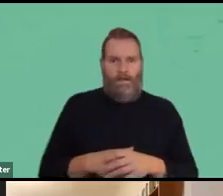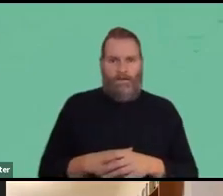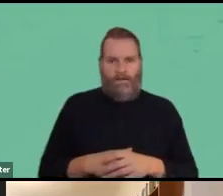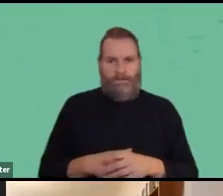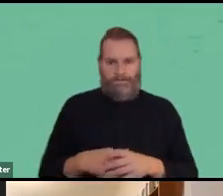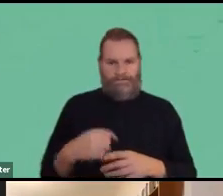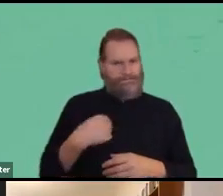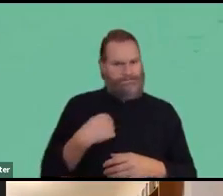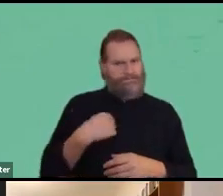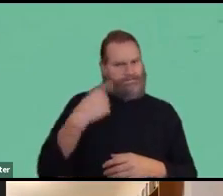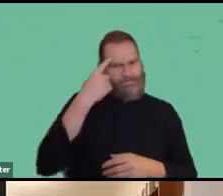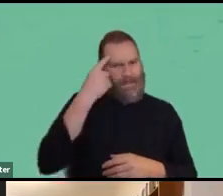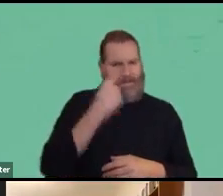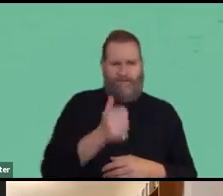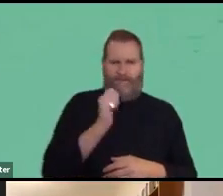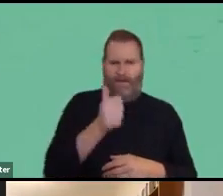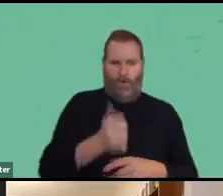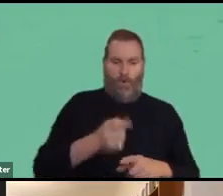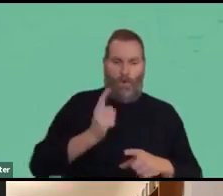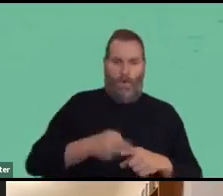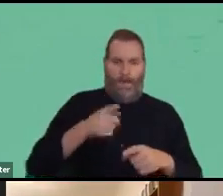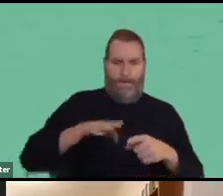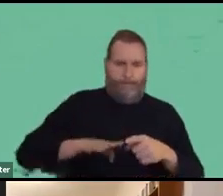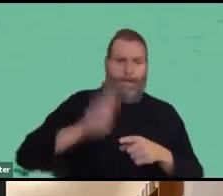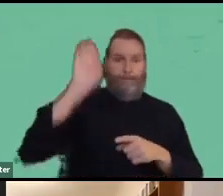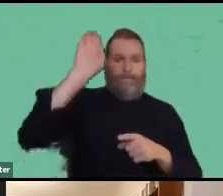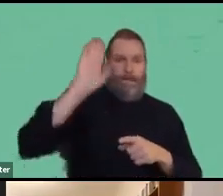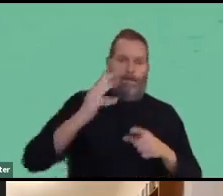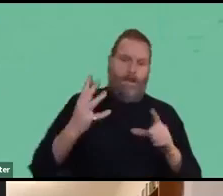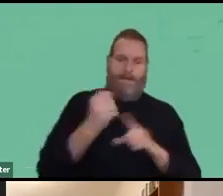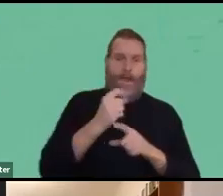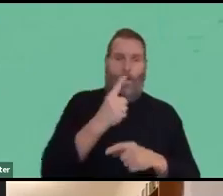100,000 signatures but Mark I don't know if you want to respond to Stephen on that?